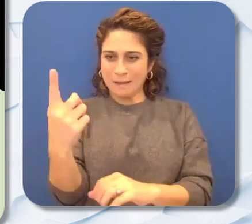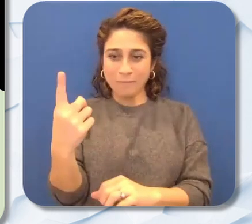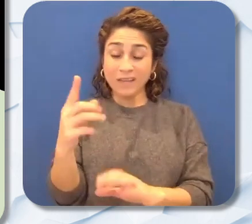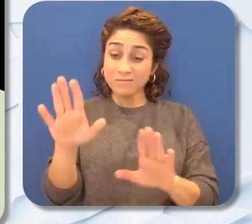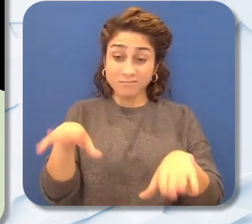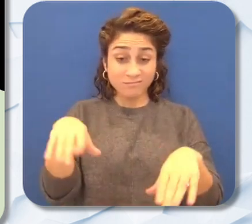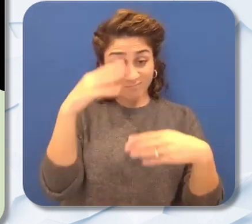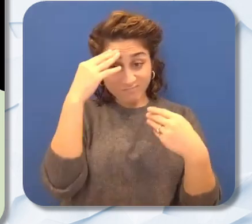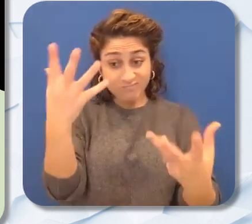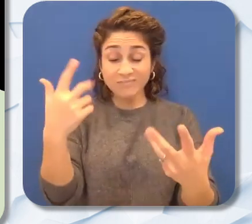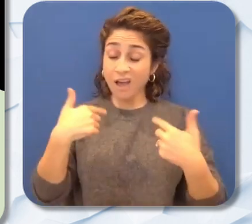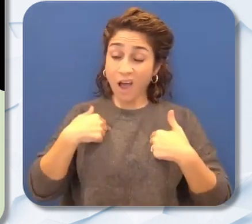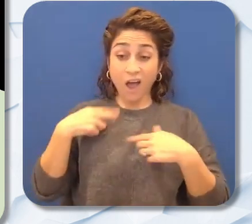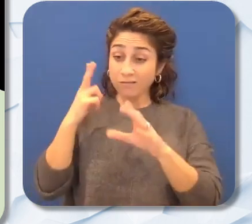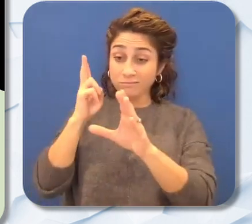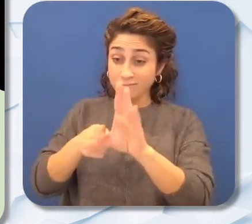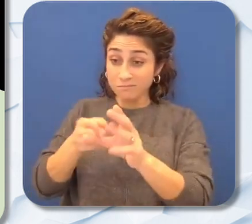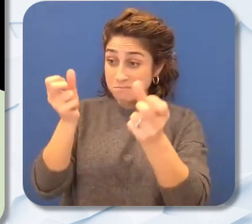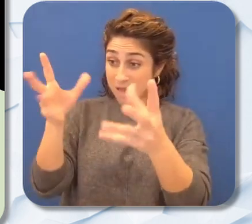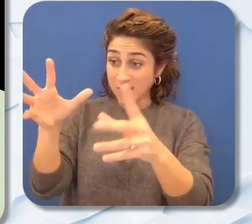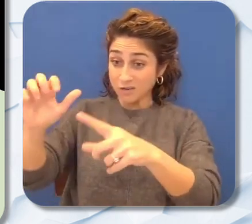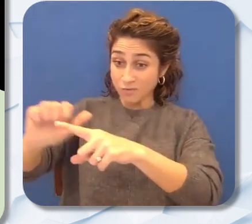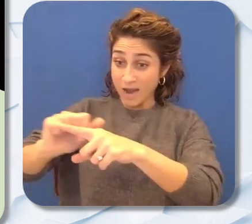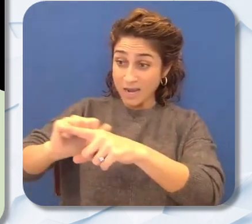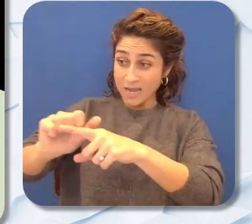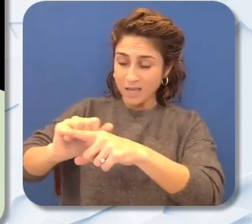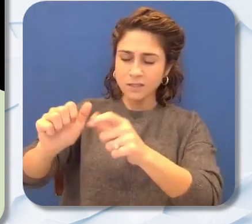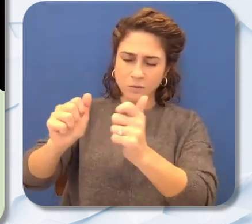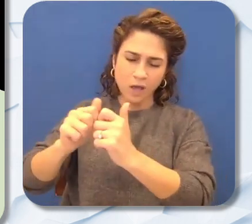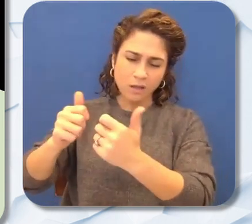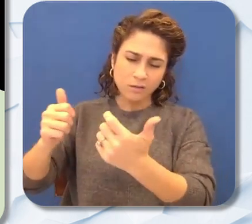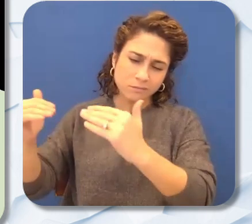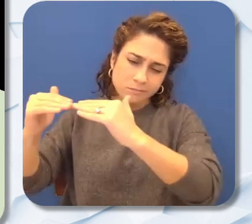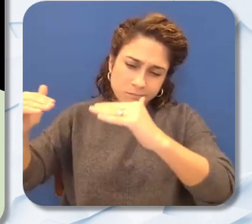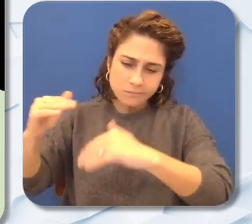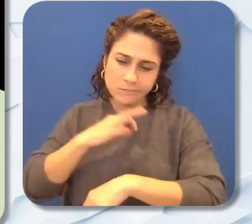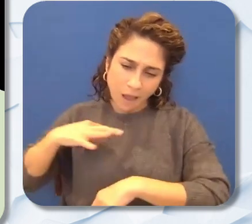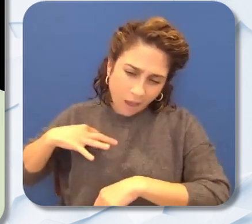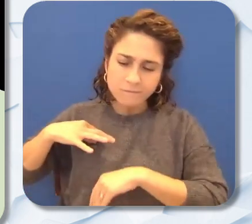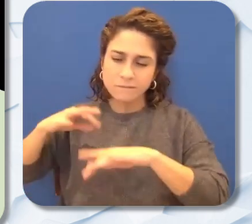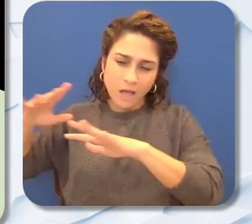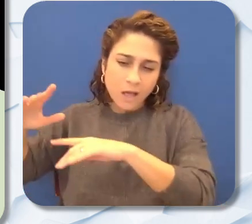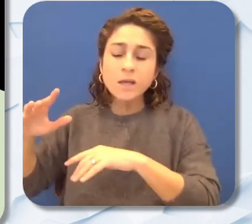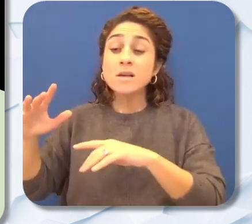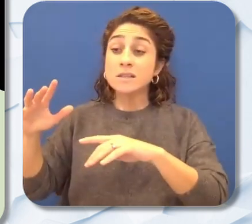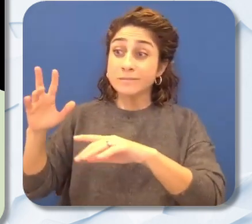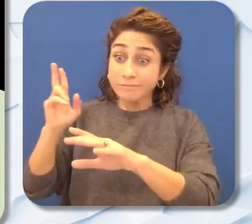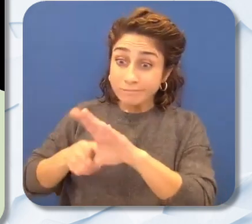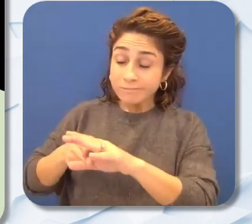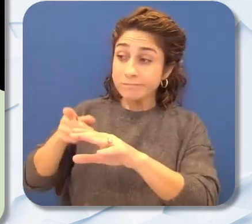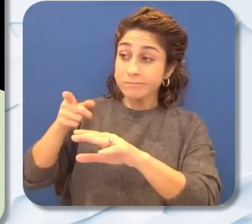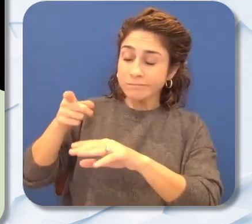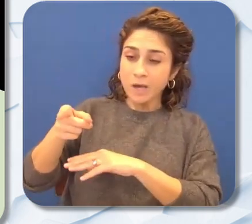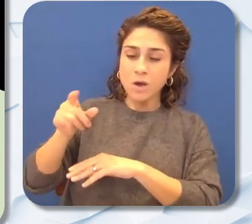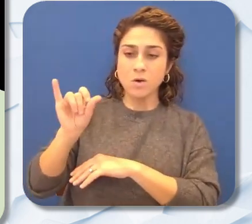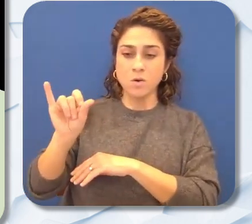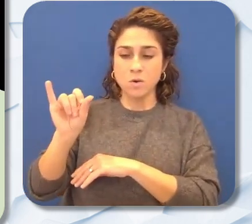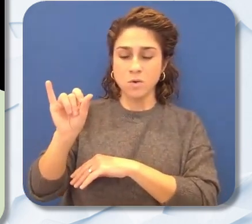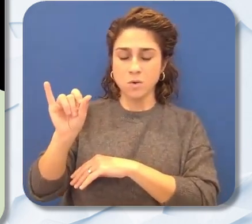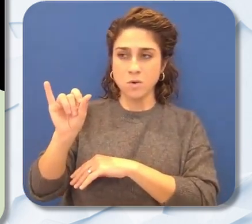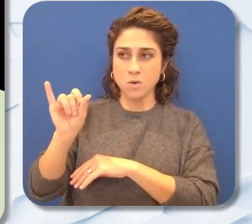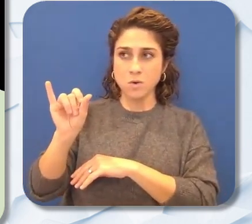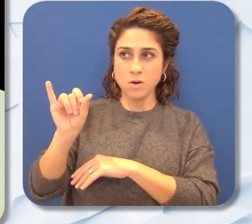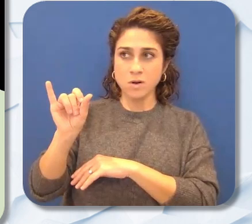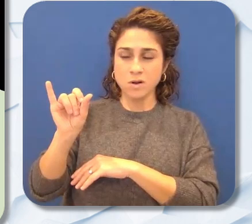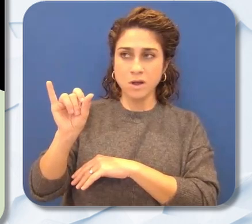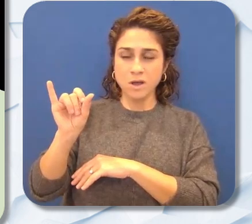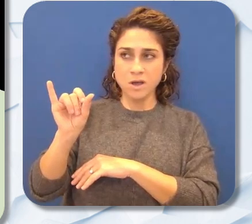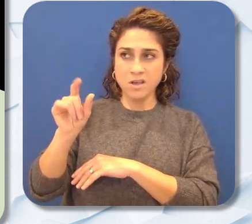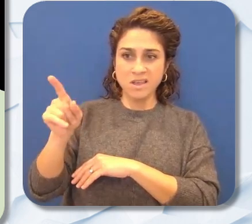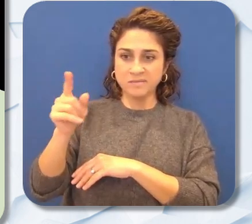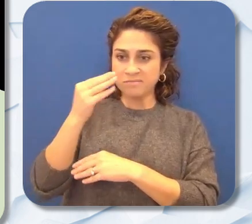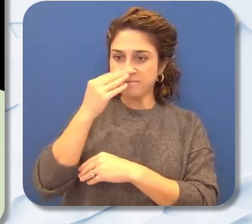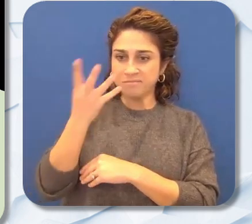been in and sat on with fellow colleagues that really see this as a check the box. And I am more